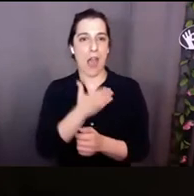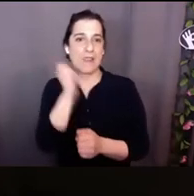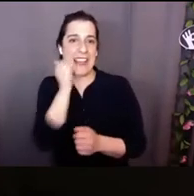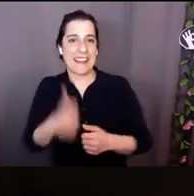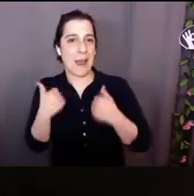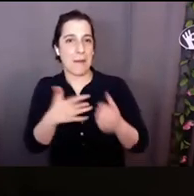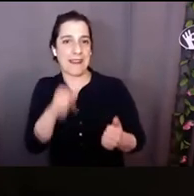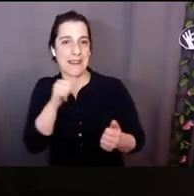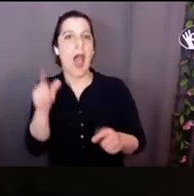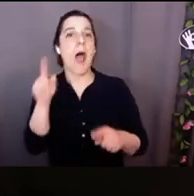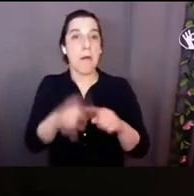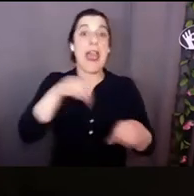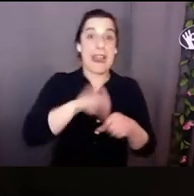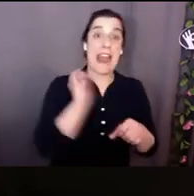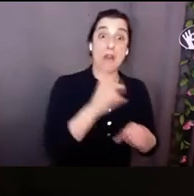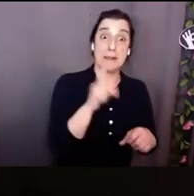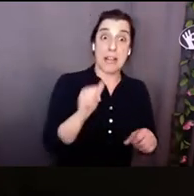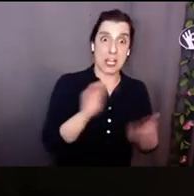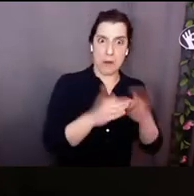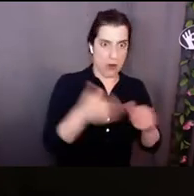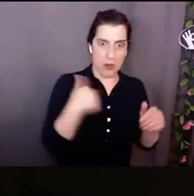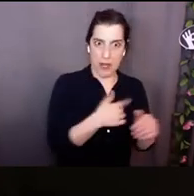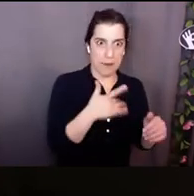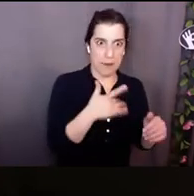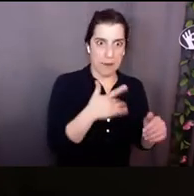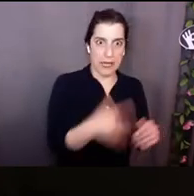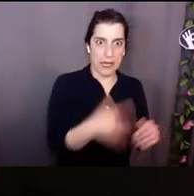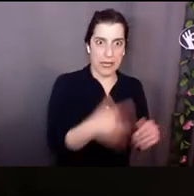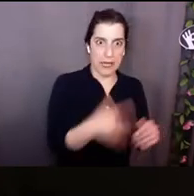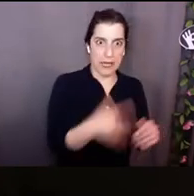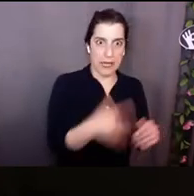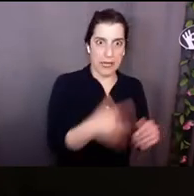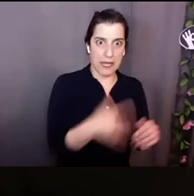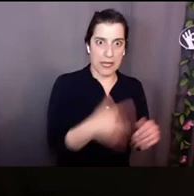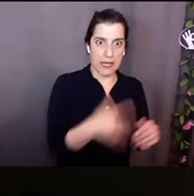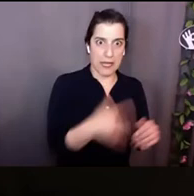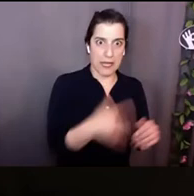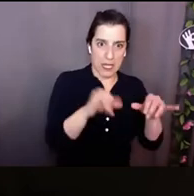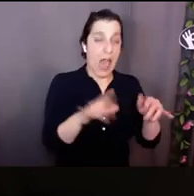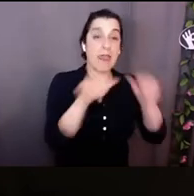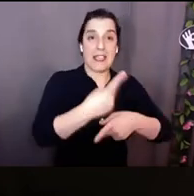in our communities of disability. You know, where the system doesn't always meet, uh, all of our needs.